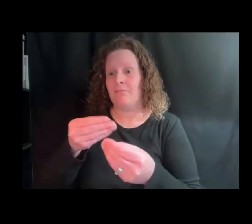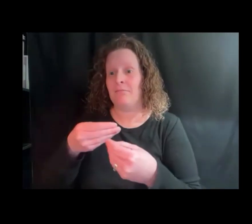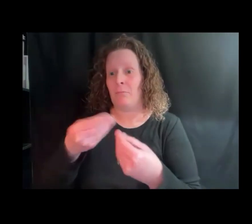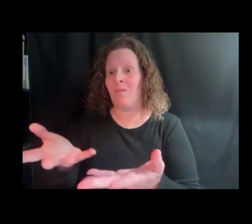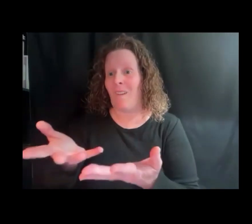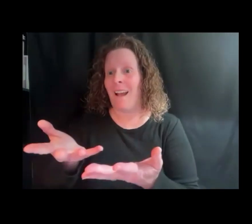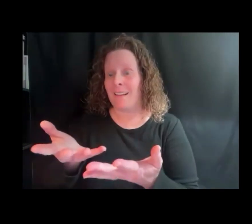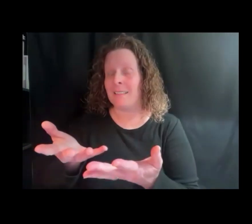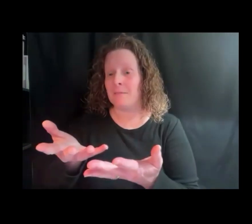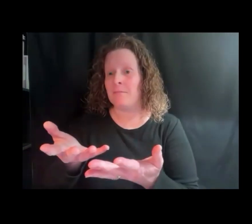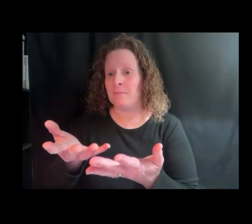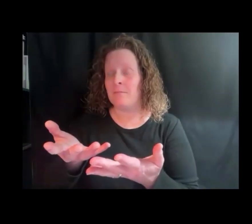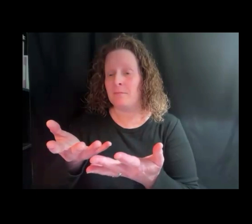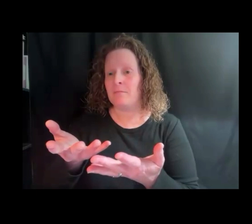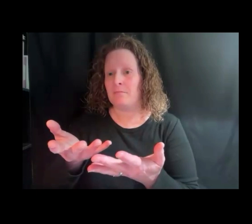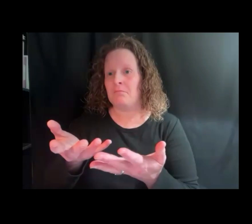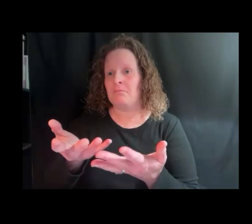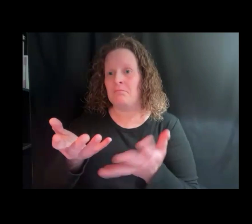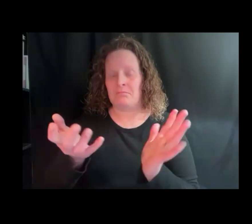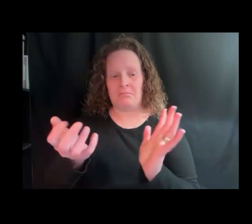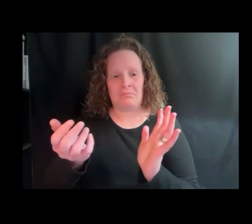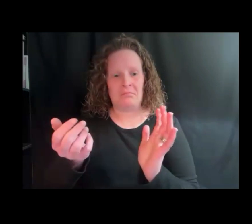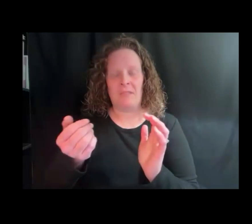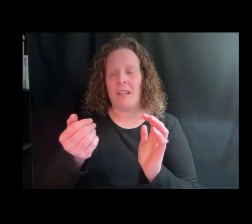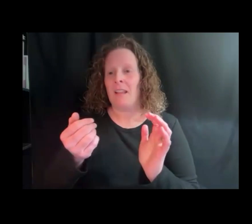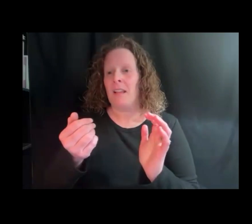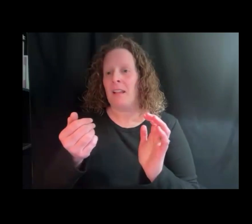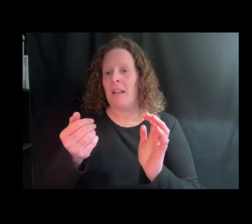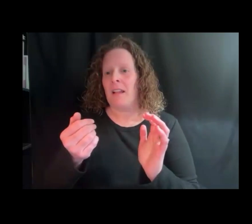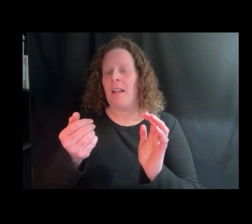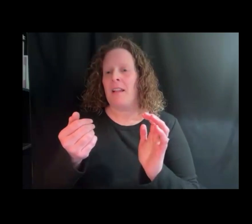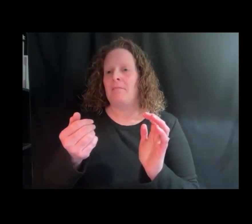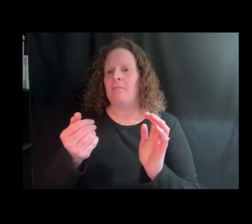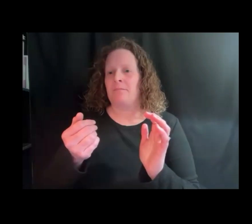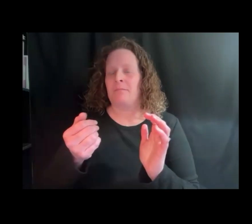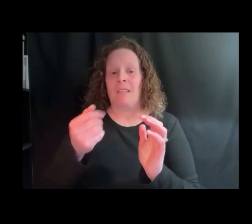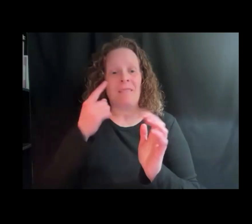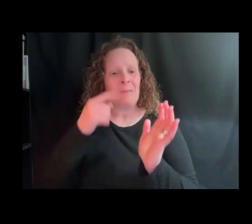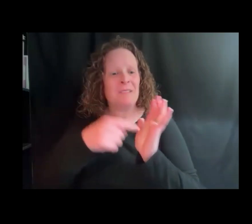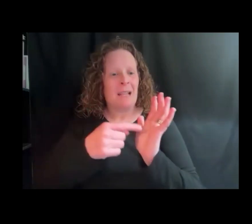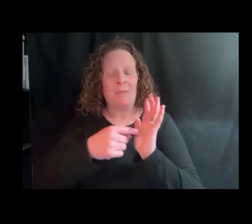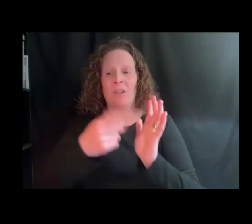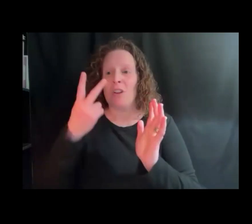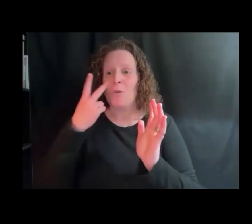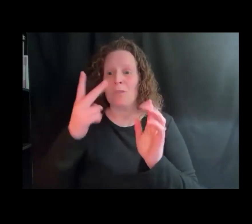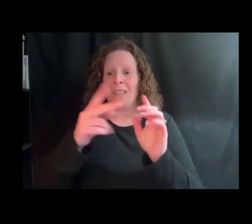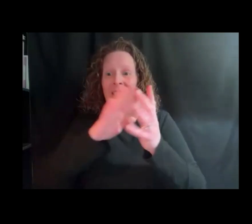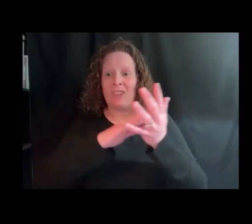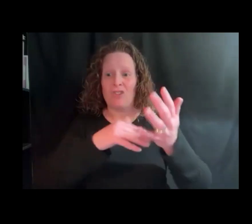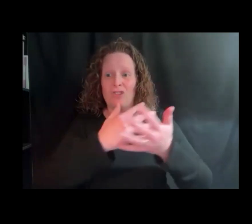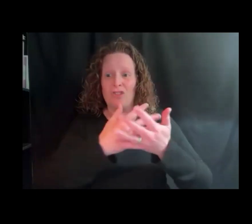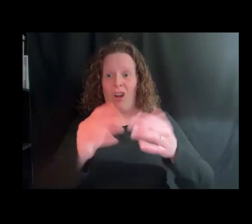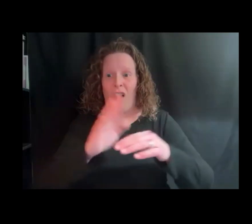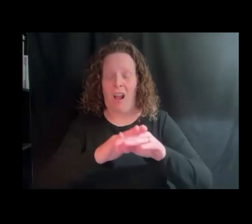quantity and quality of information is being transmitted by that particular interpreter.